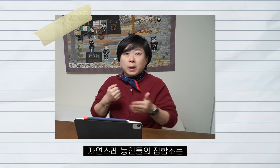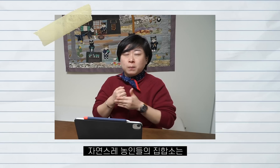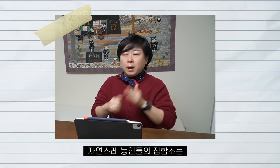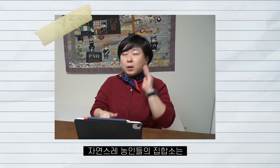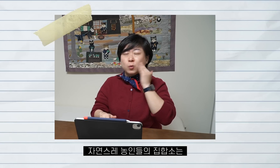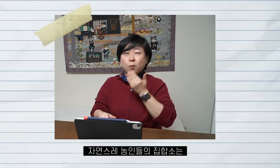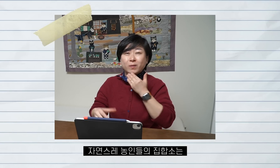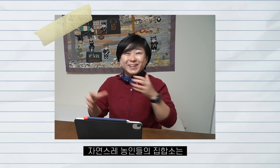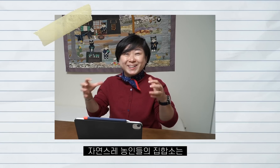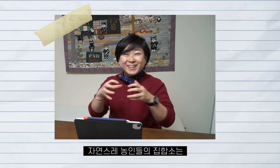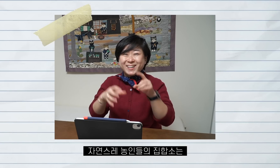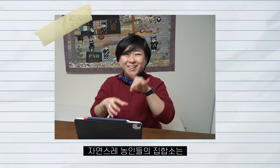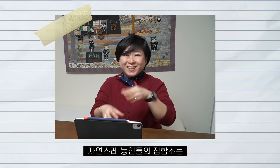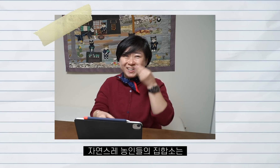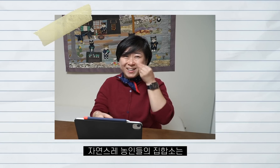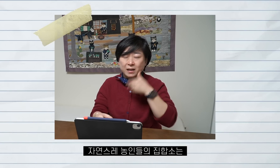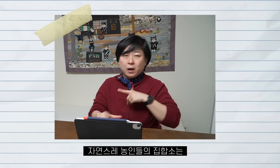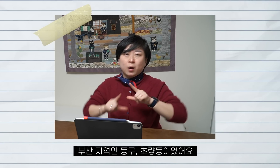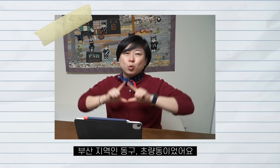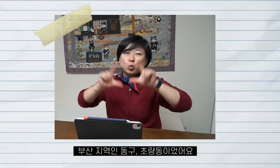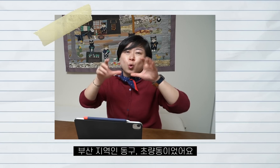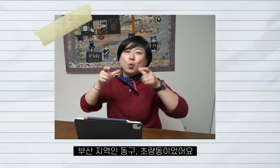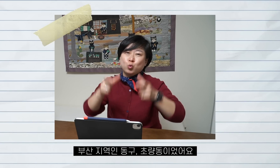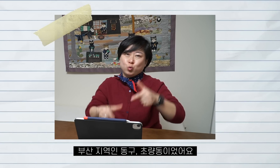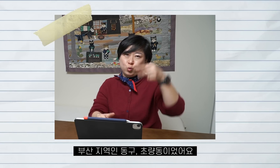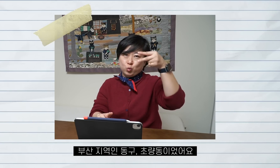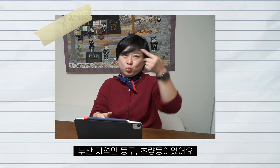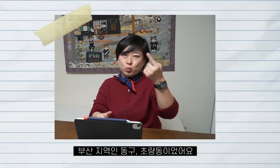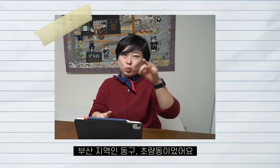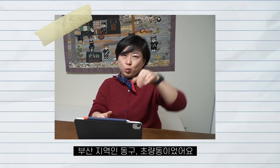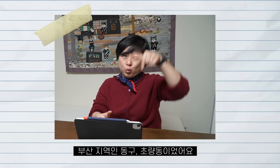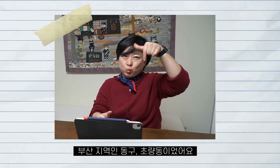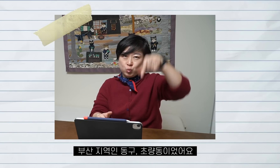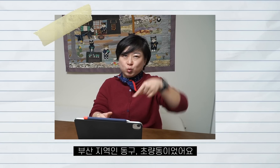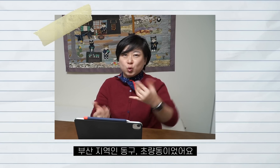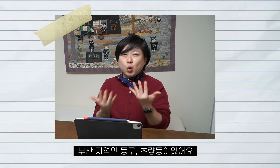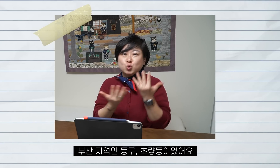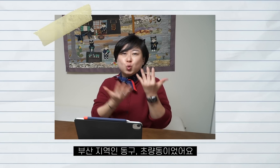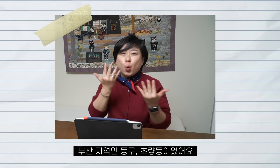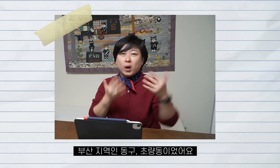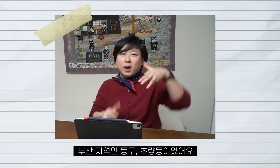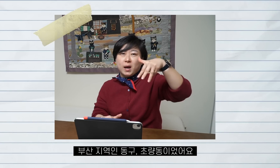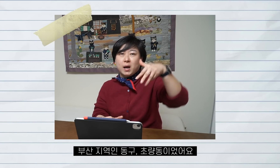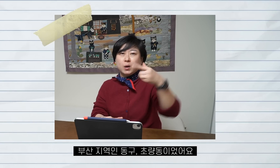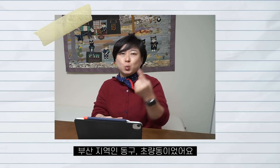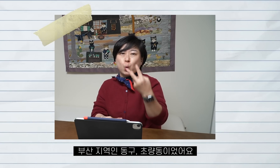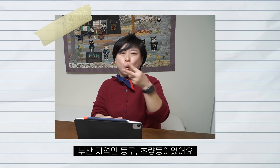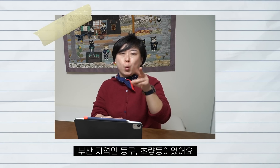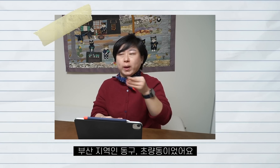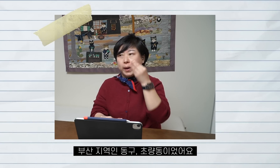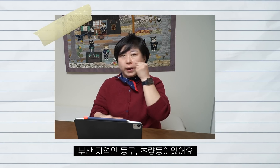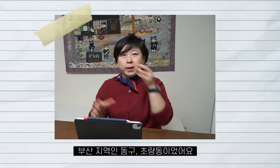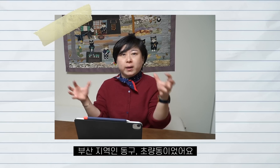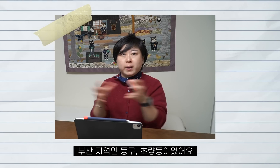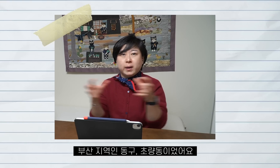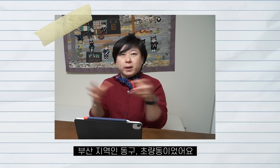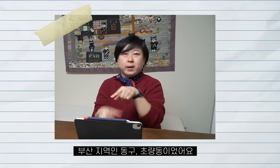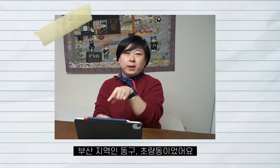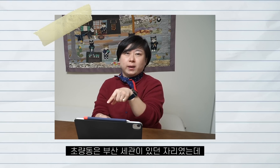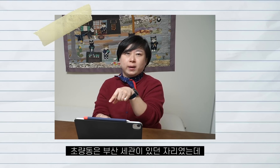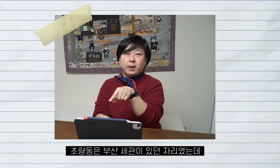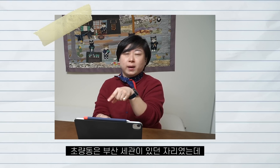Naturally, the gathering places for the deaf were Dong-gu and Choryang-dong in Busan.